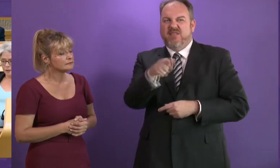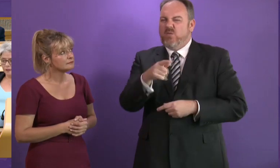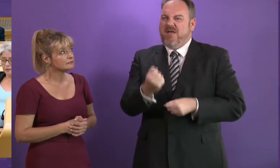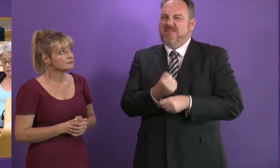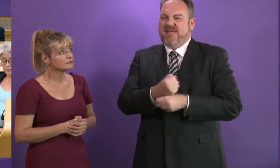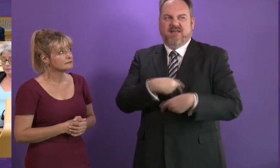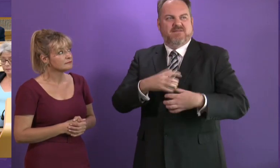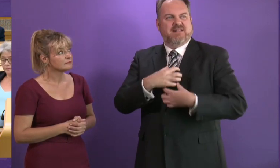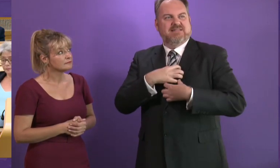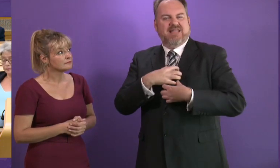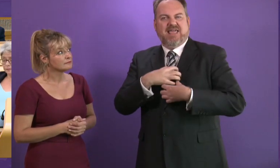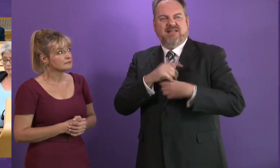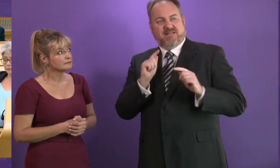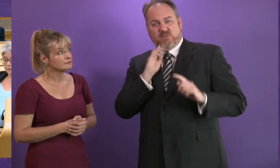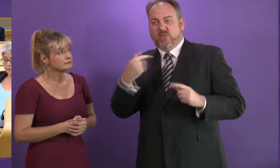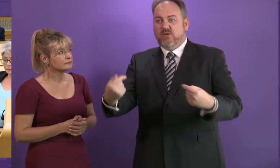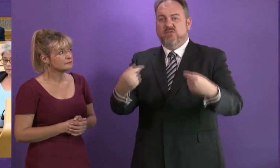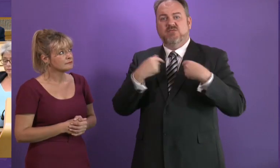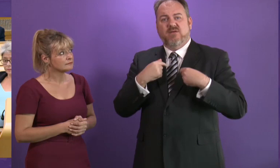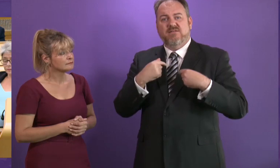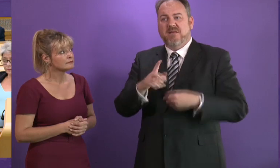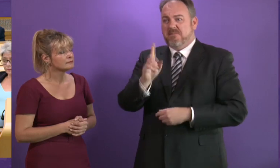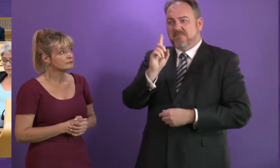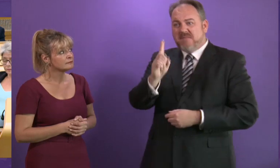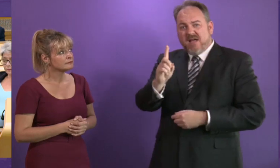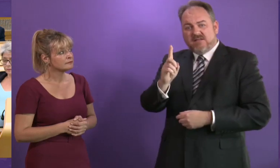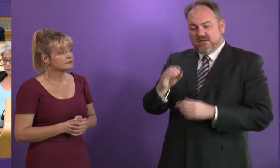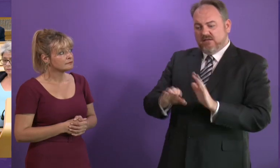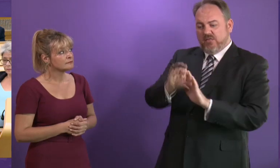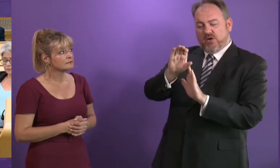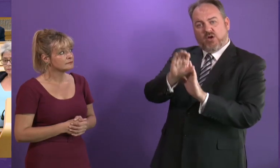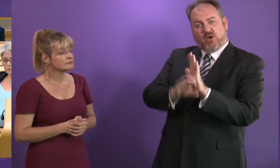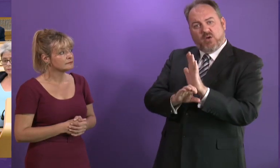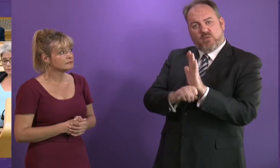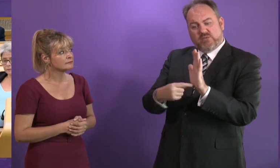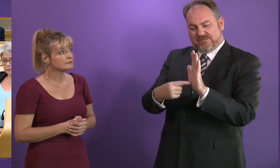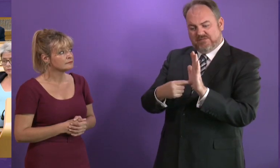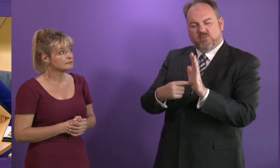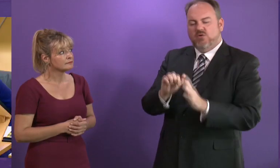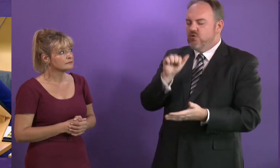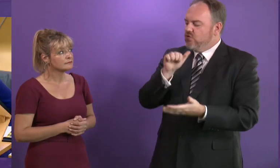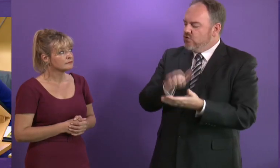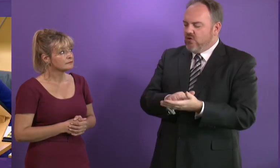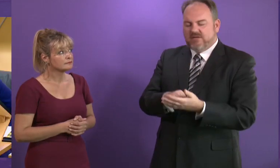panel of experts concluded that a code was “not the right thing to do at this time” and that it would